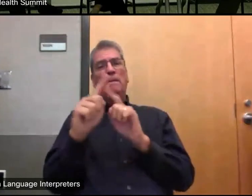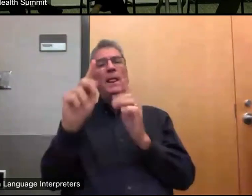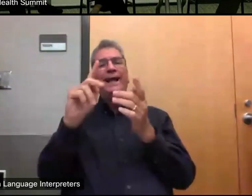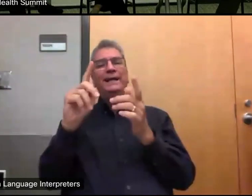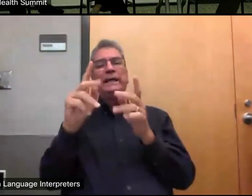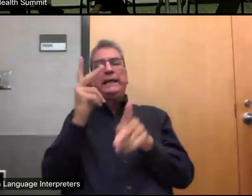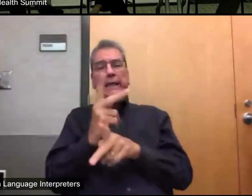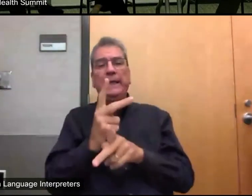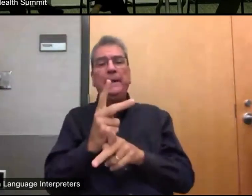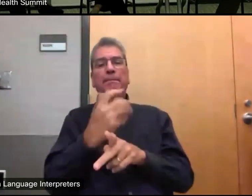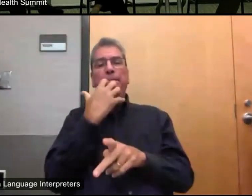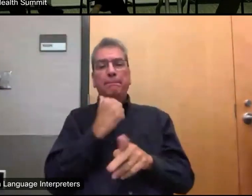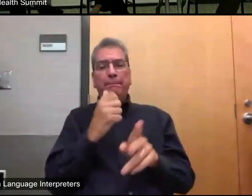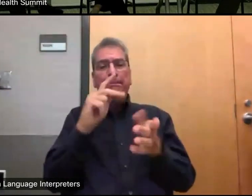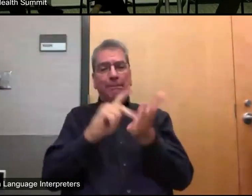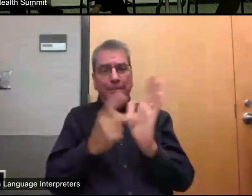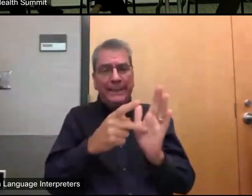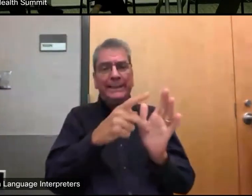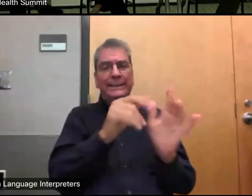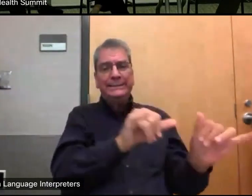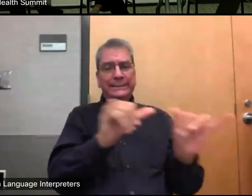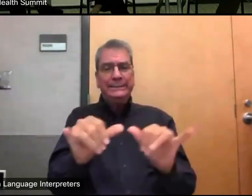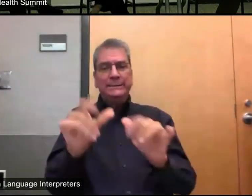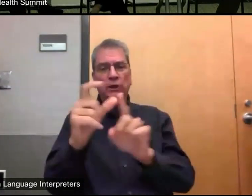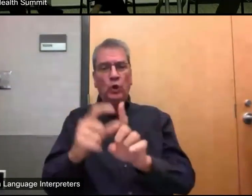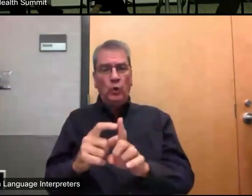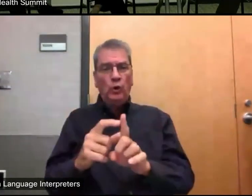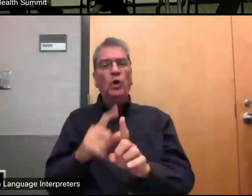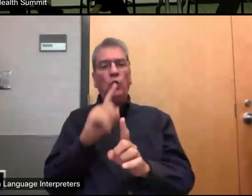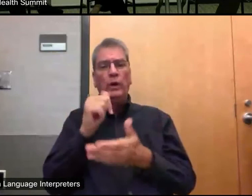Um, how you do that at scale is hard, I think, but it would help a lot.